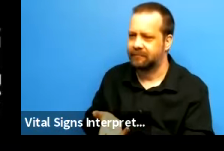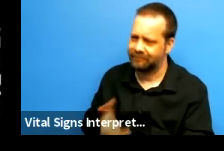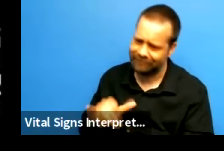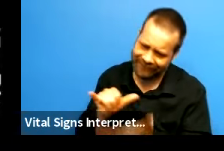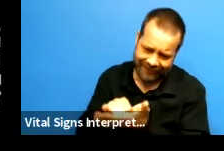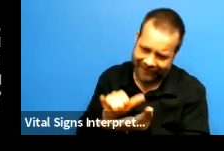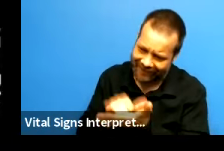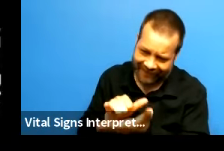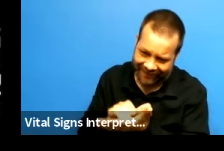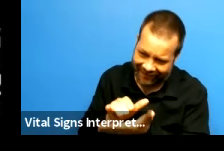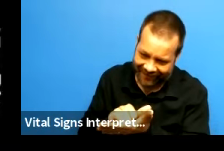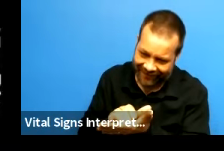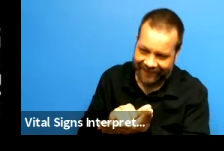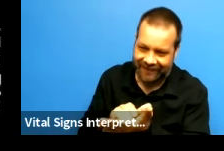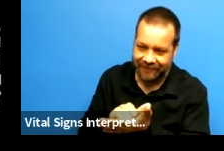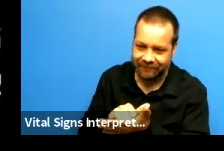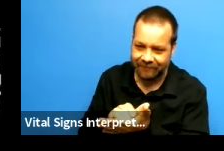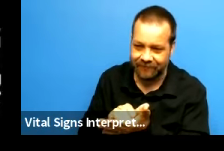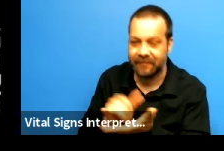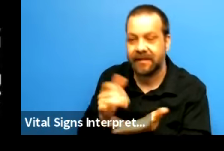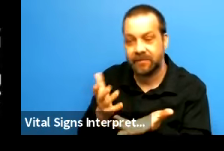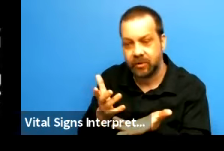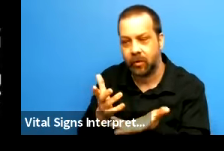There's got to be other pieces to be looked at